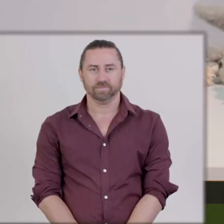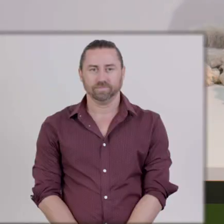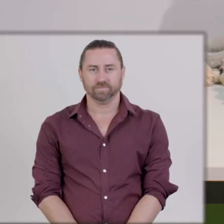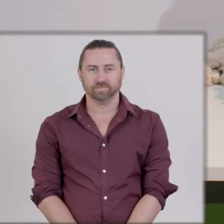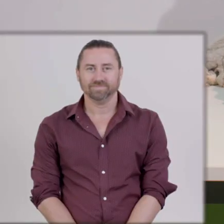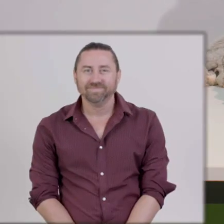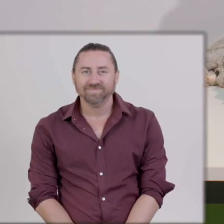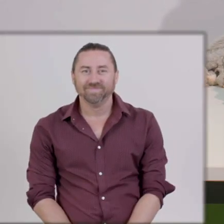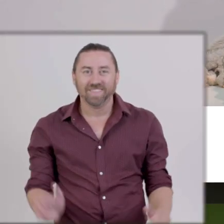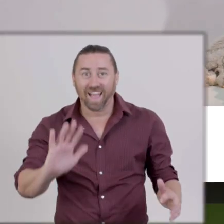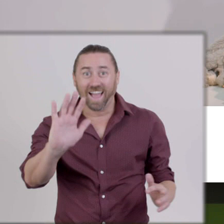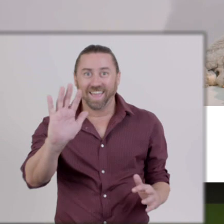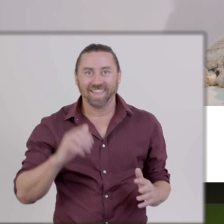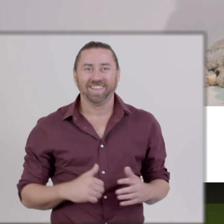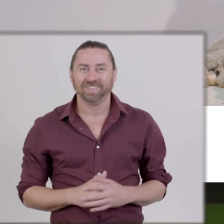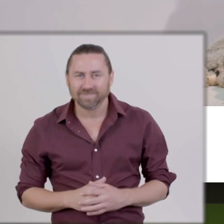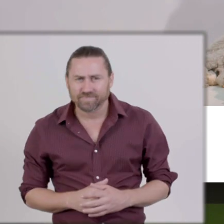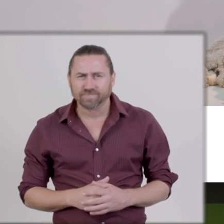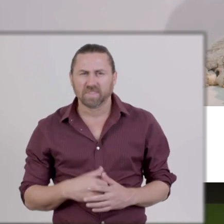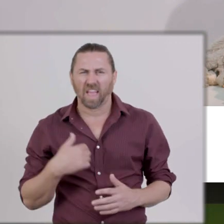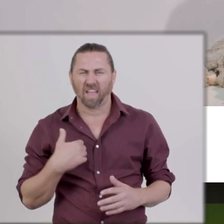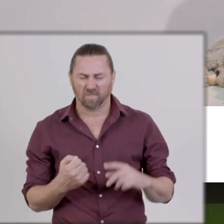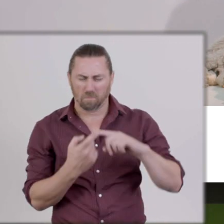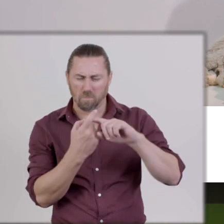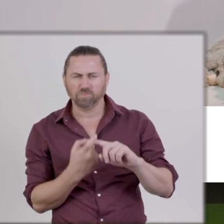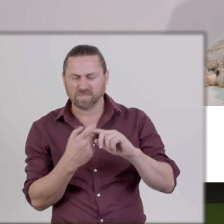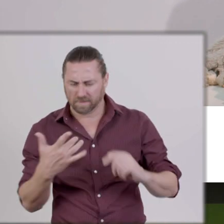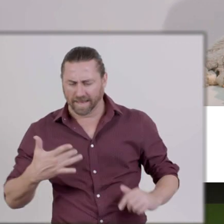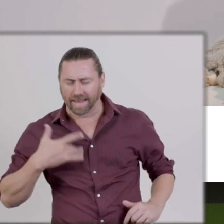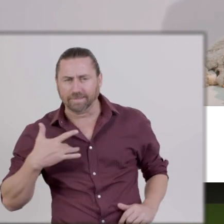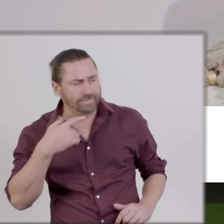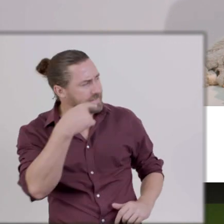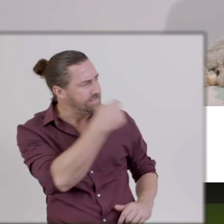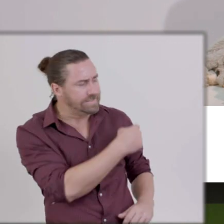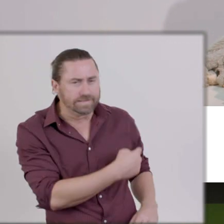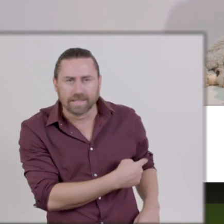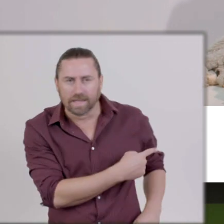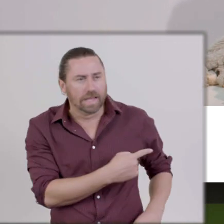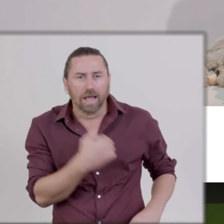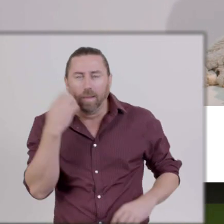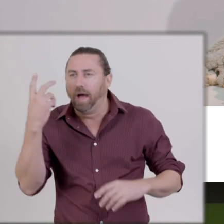Hi. There's a possum who lives in my workshop. She loves pushing things off the top shelves.